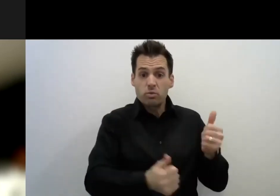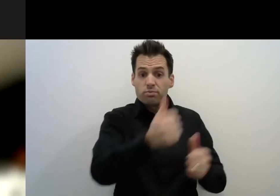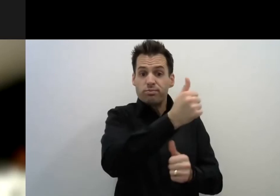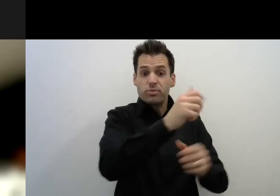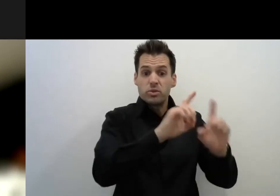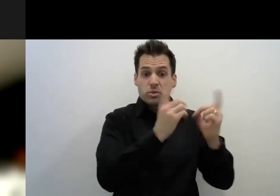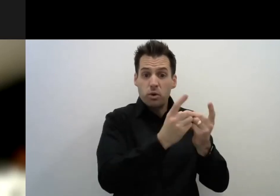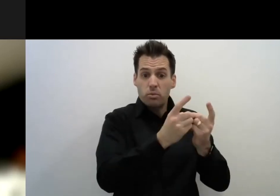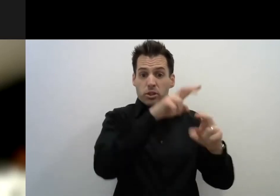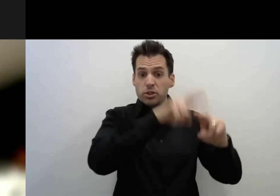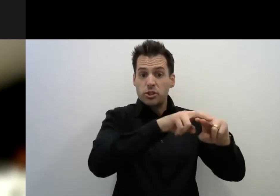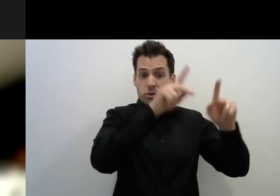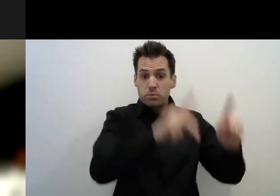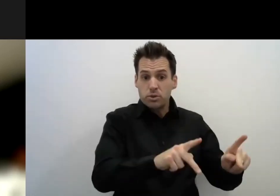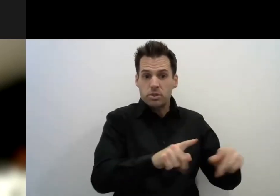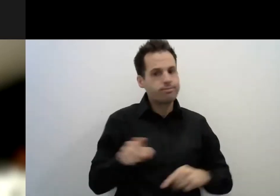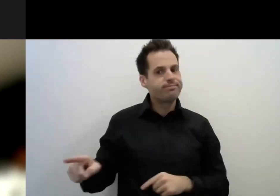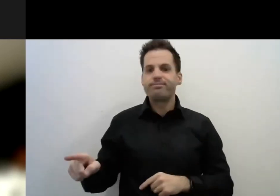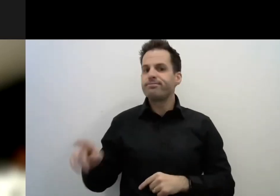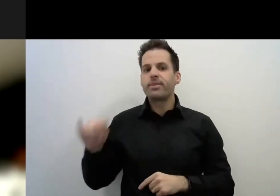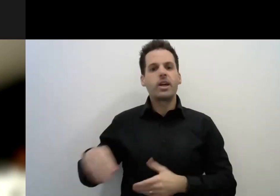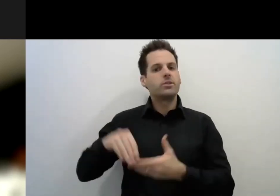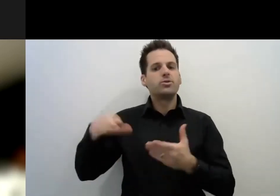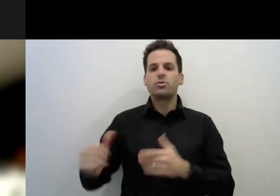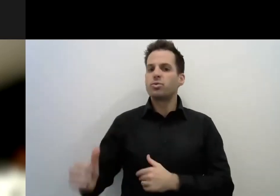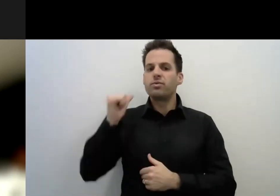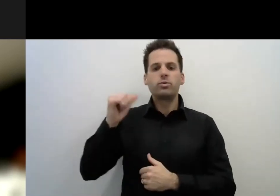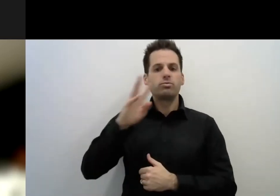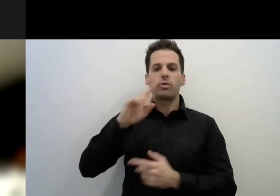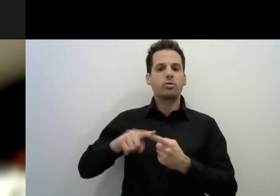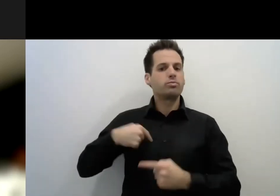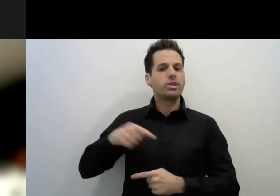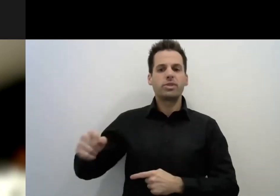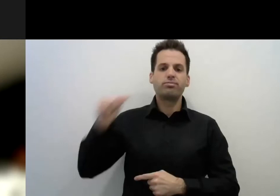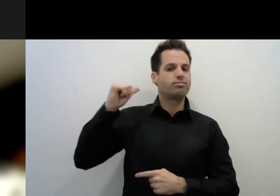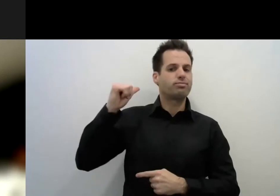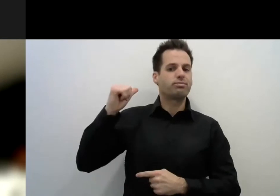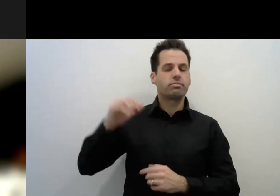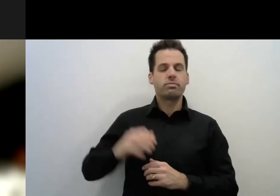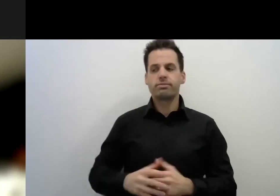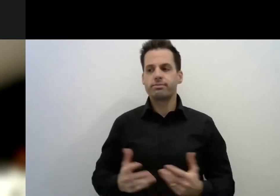but the other student just refused to speak to me and was unrelenting and in the end you know